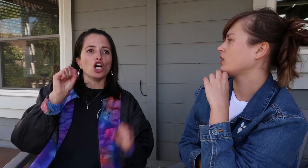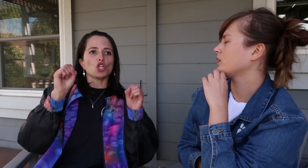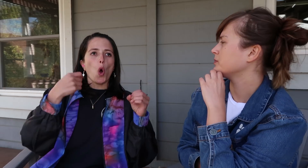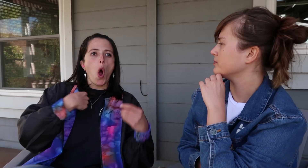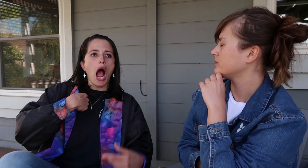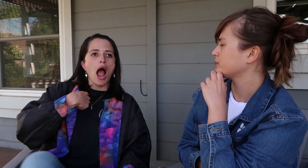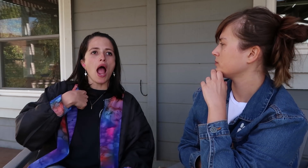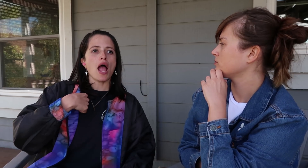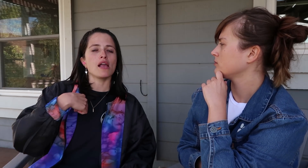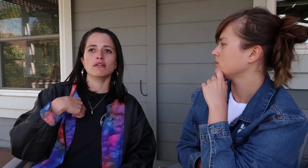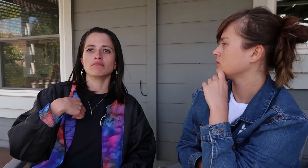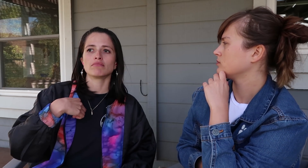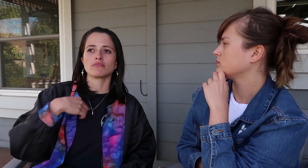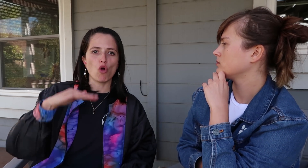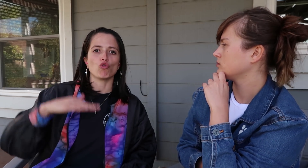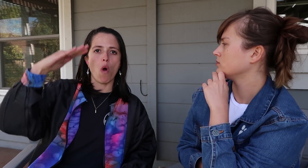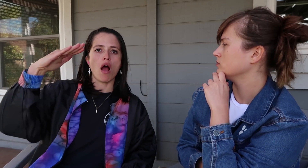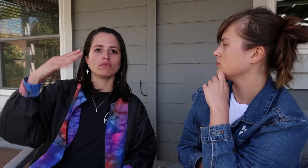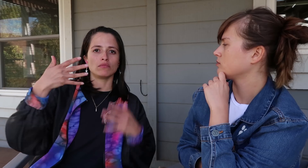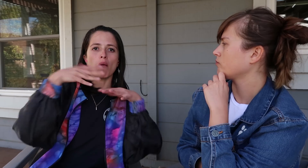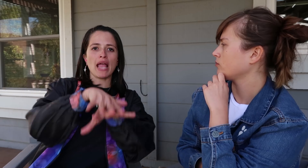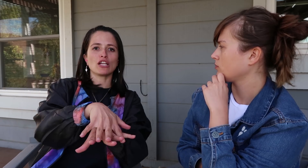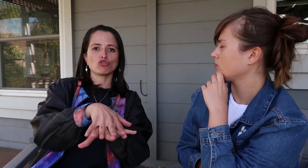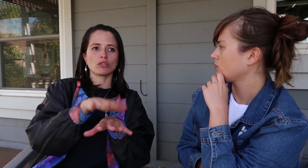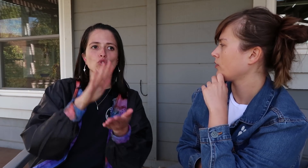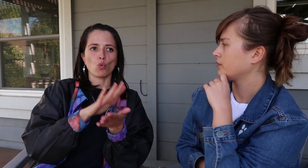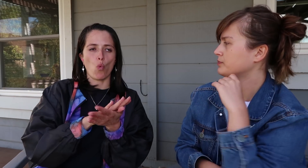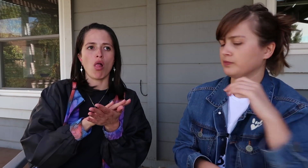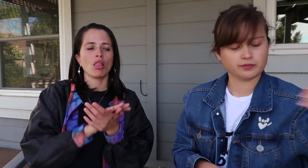So, I grew up in mainstream schools.